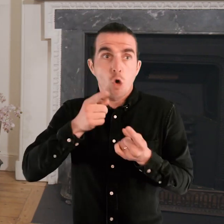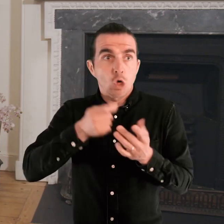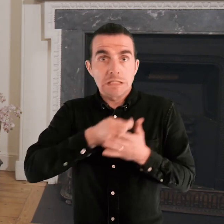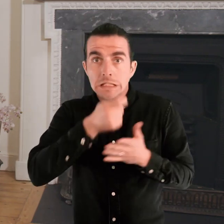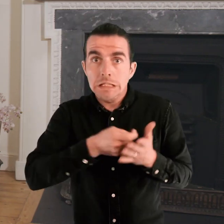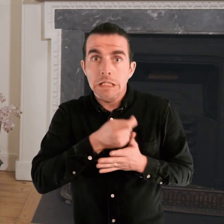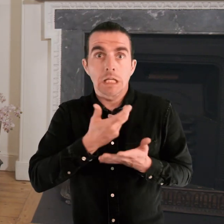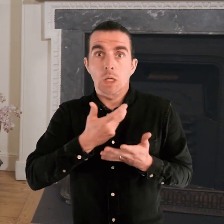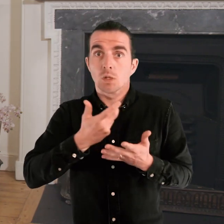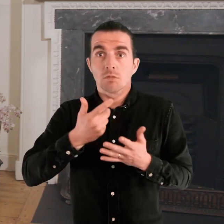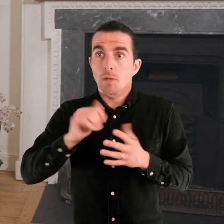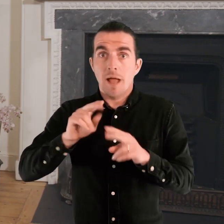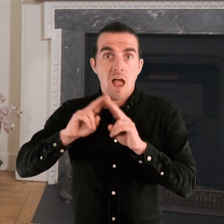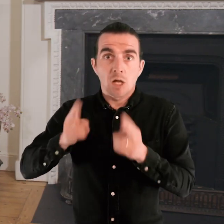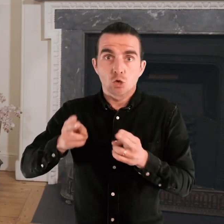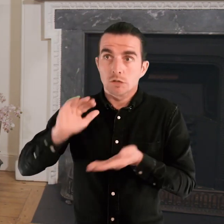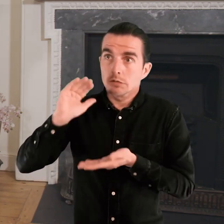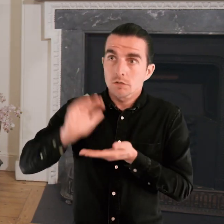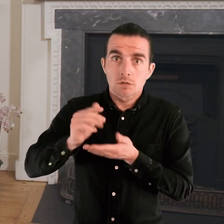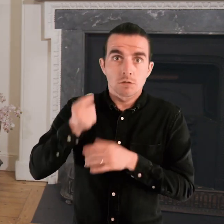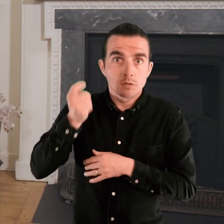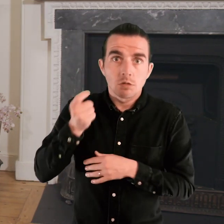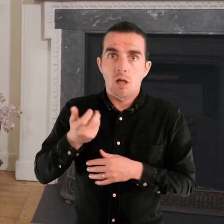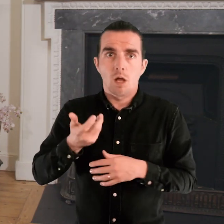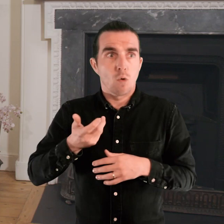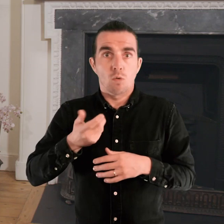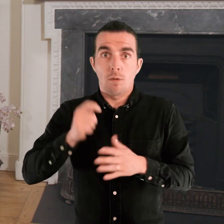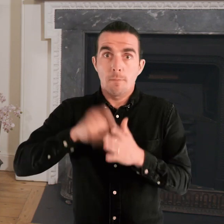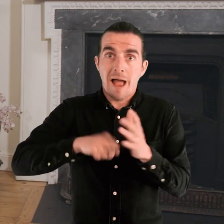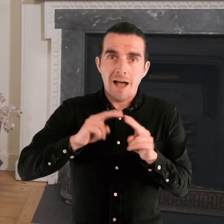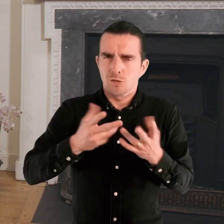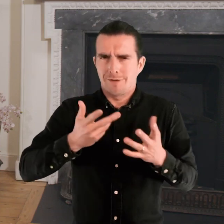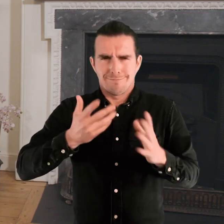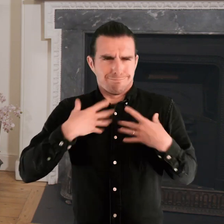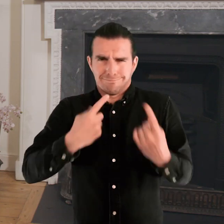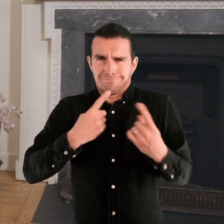they could use it to put a down payment on a house.